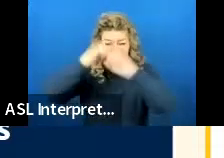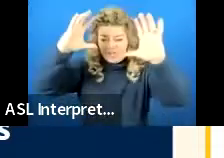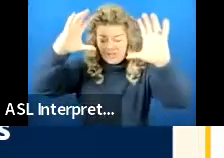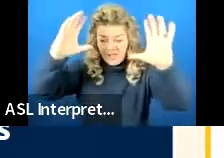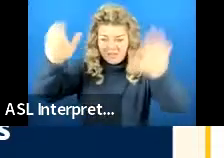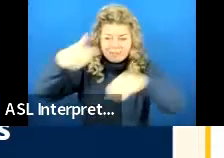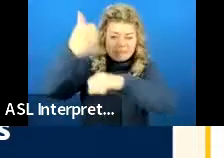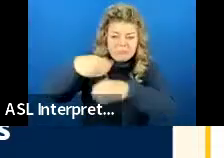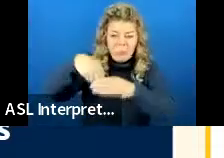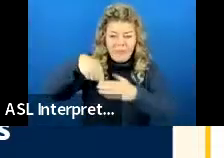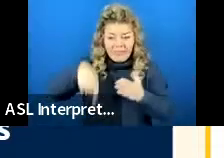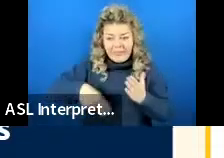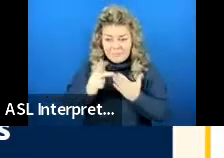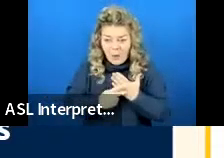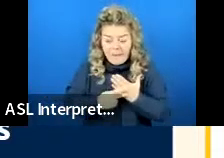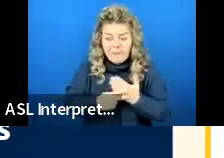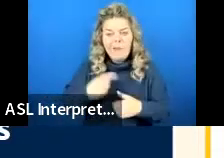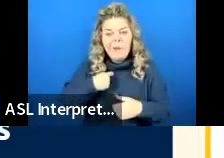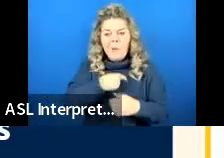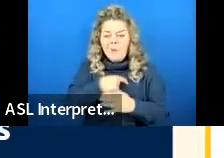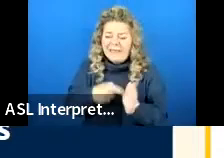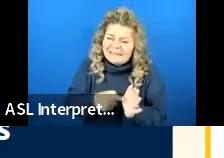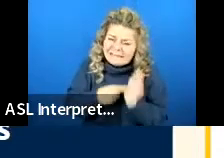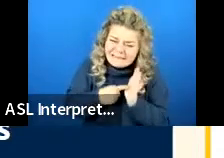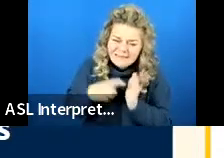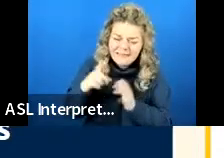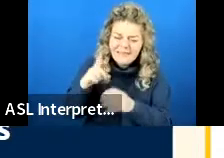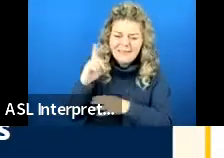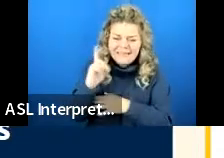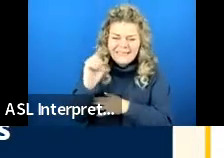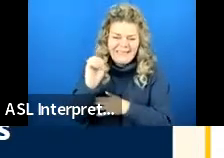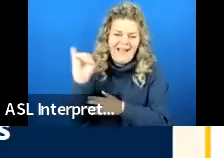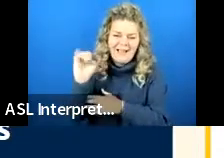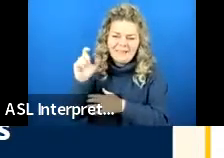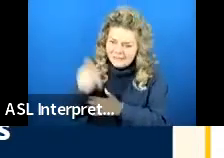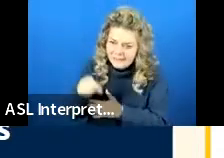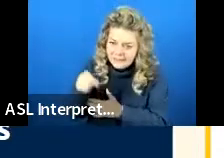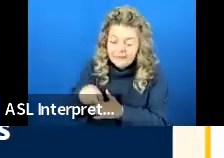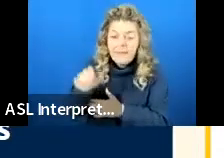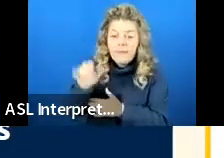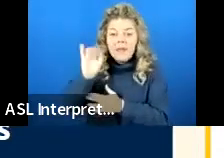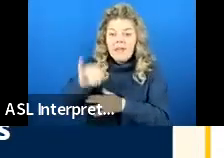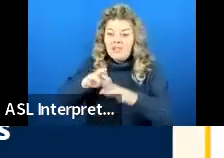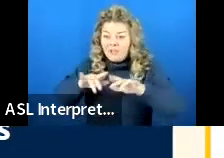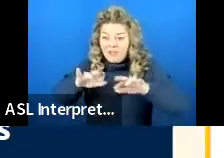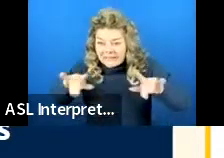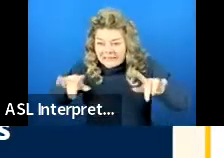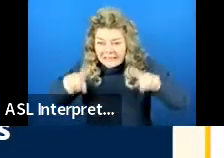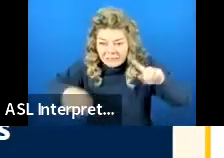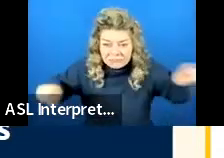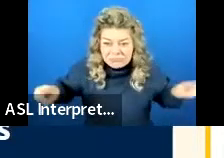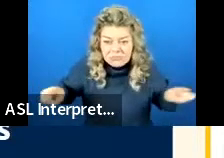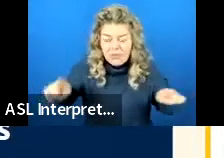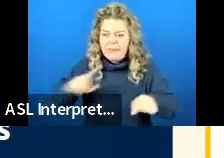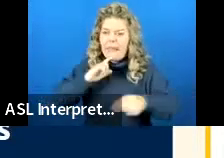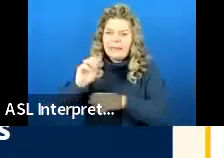We need diversity, equity, and inclusion. Diversity is necessary. Diversity is Michigan's superpower,